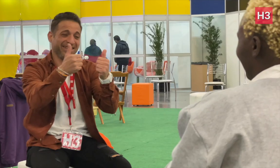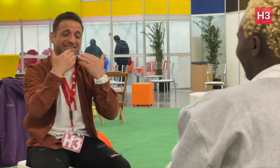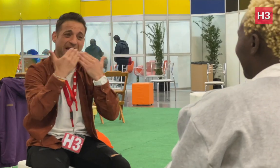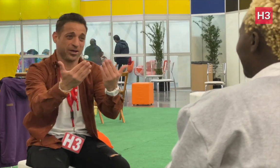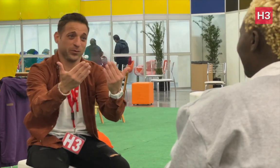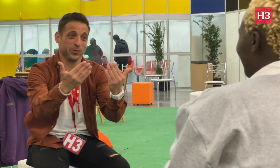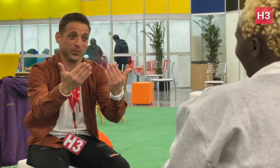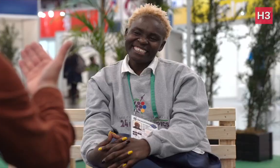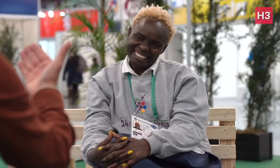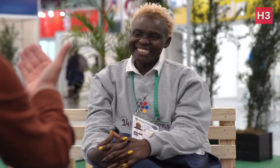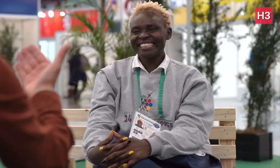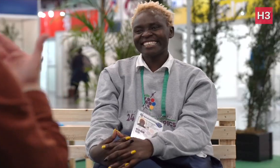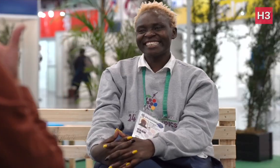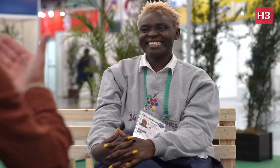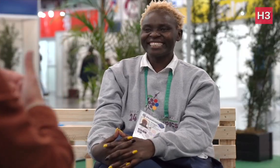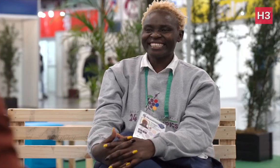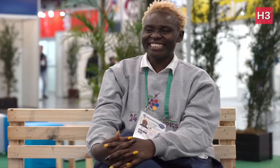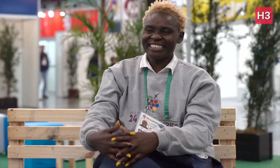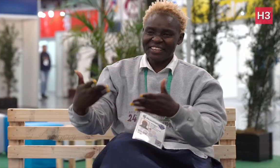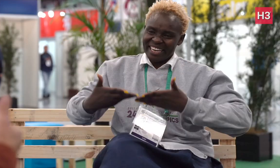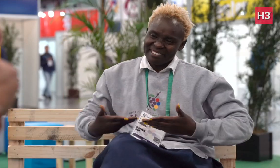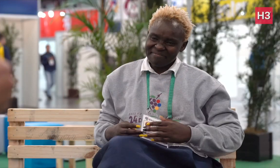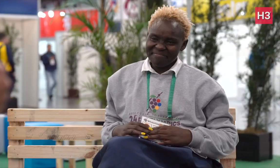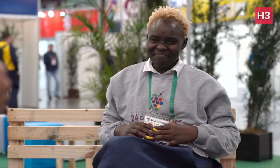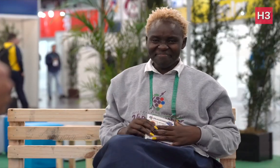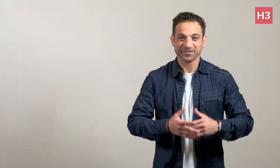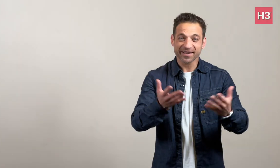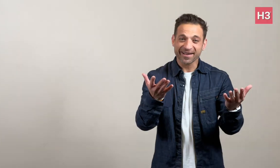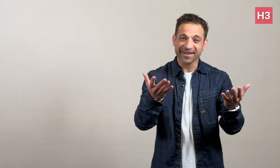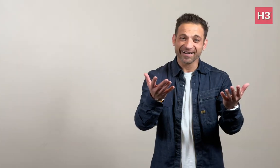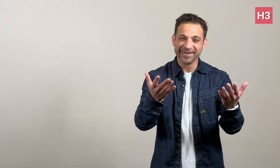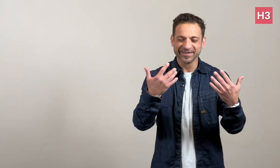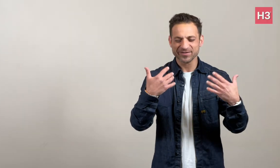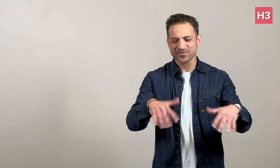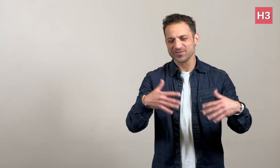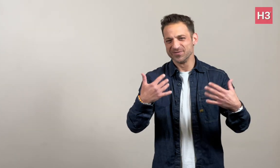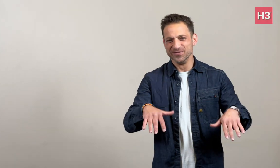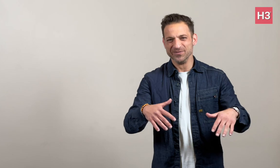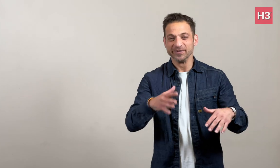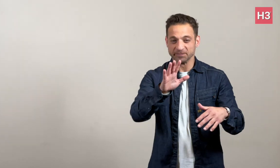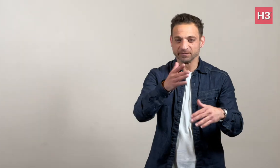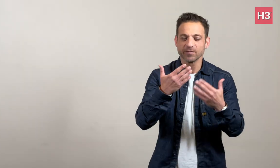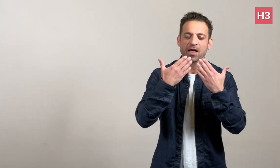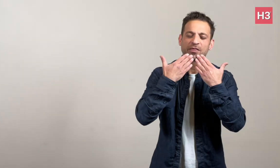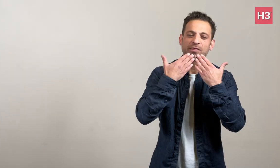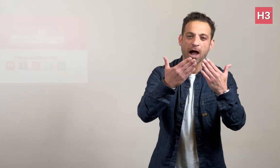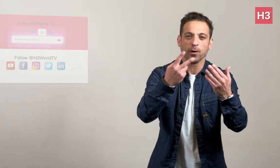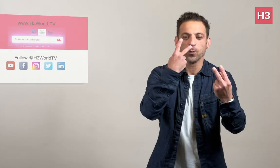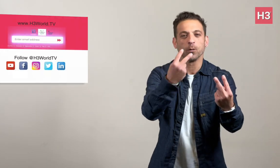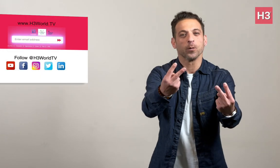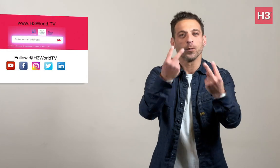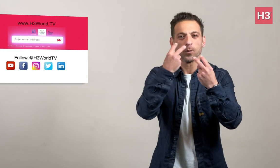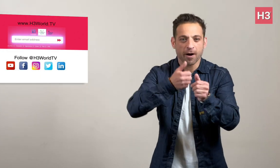Thank you. You’re welcome. Thank you for following the H3 World TV